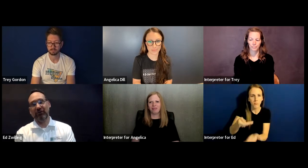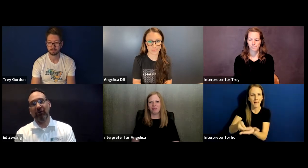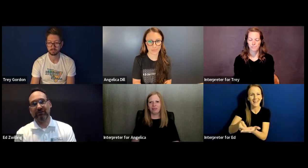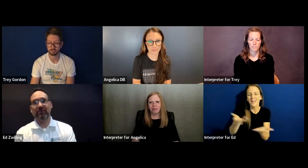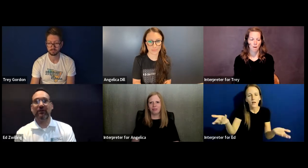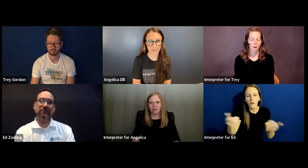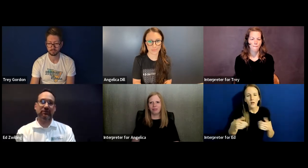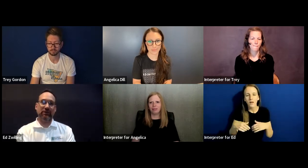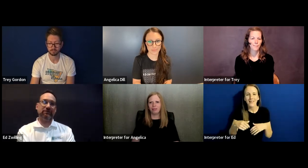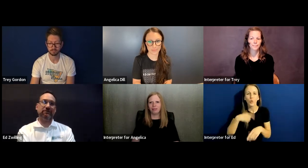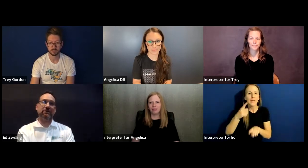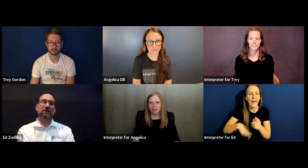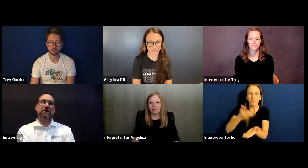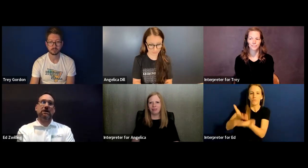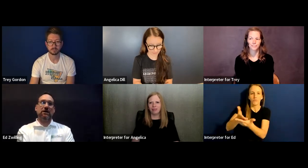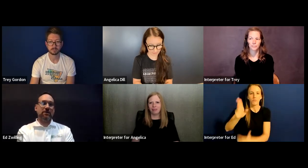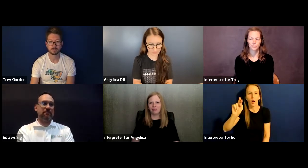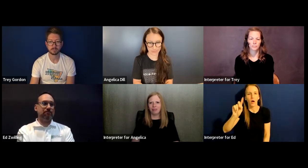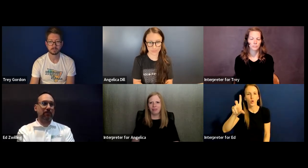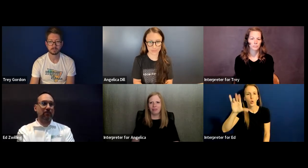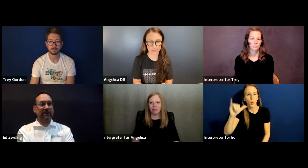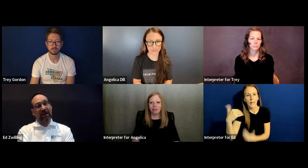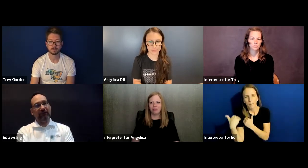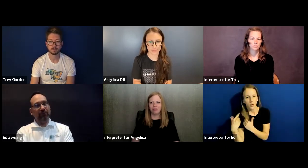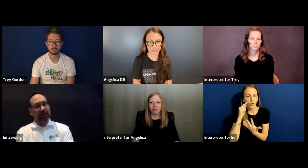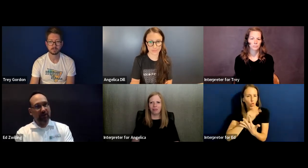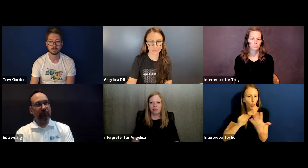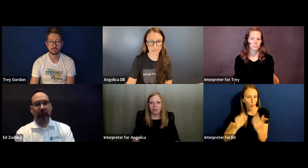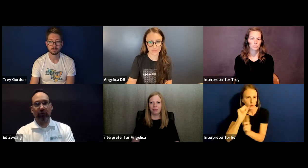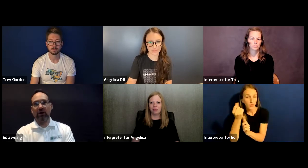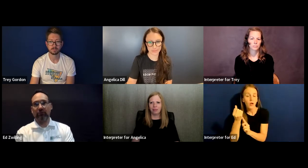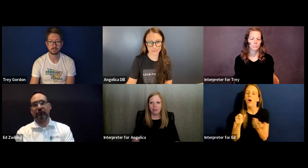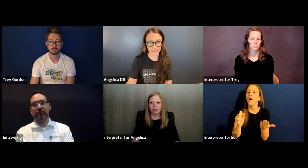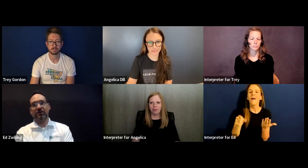burdensome in those situations um but yeah if you're picking up your four dollar prescription